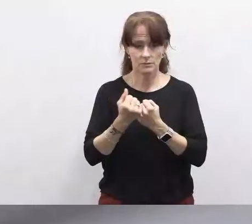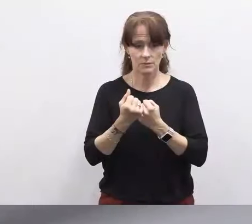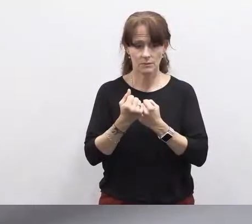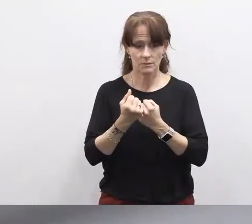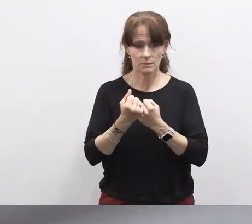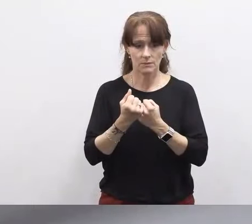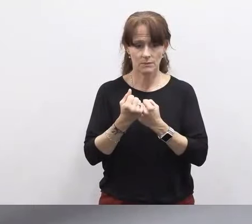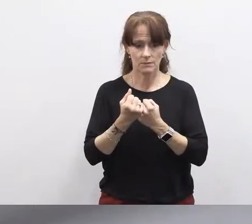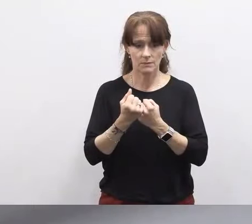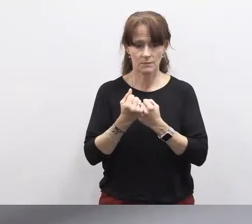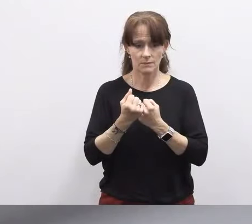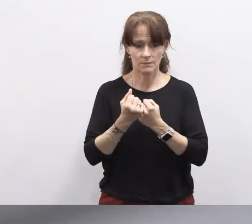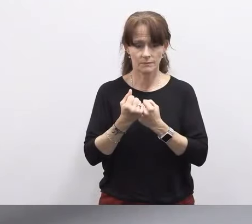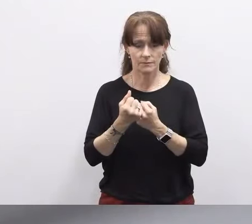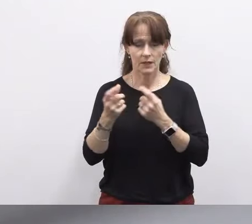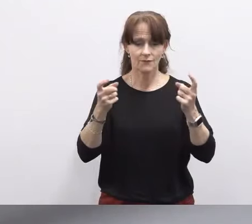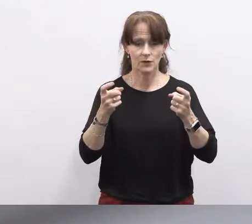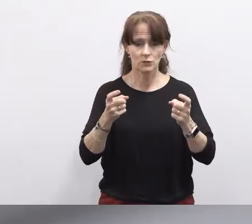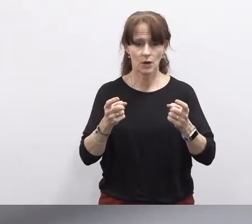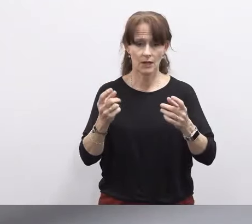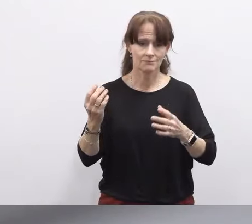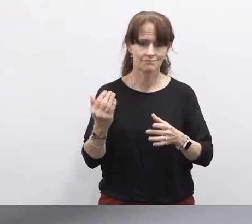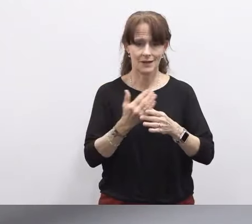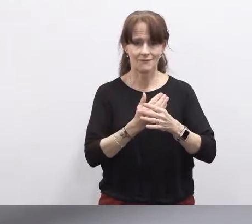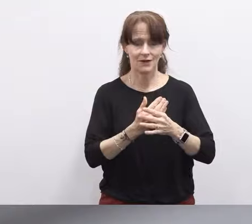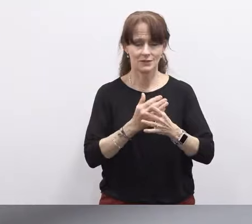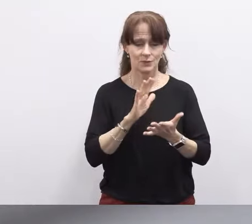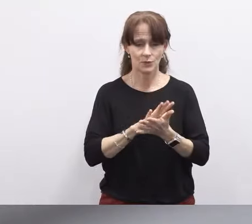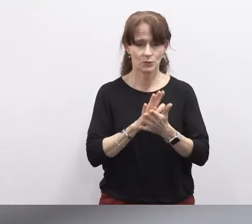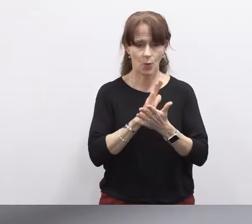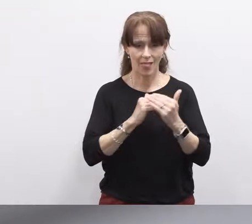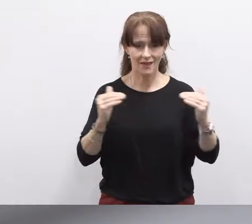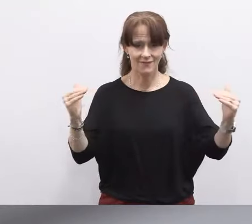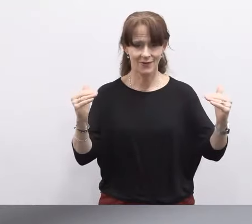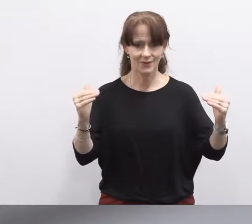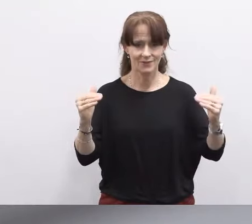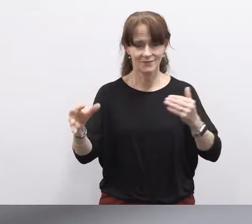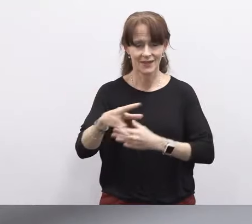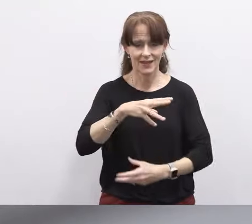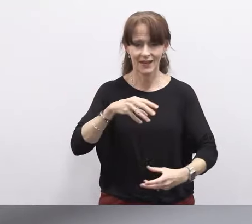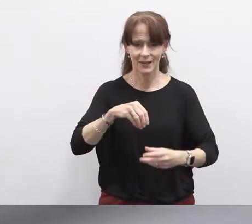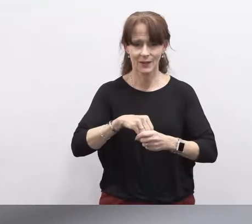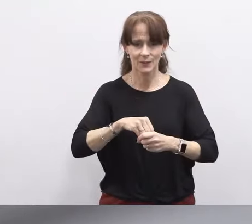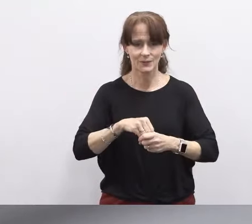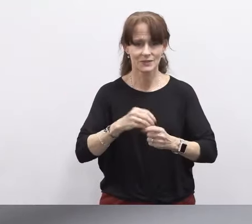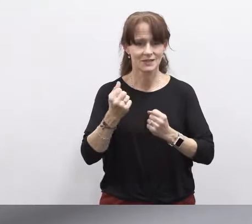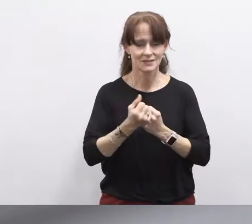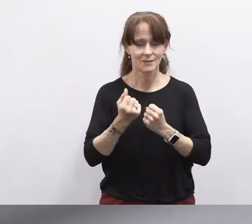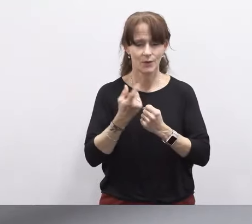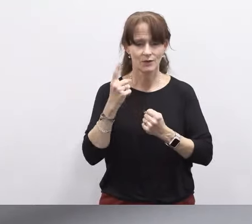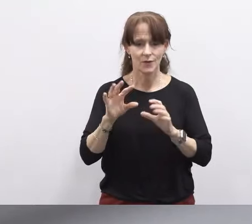it's in the form of direct intervention at the school level, it also includes supports for families.